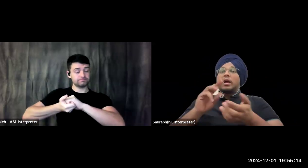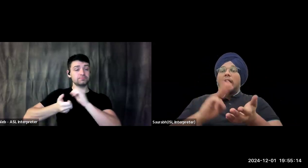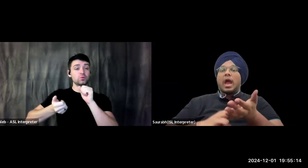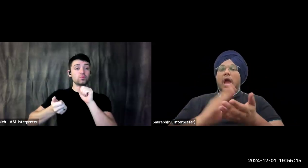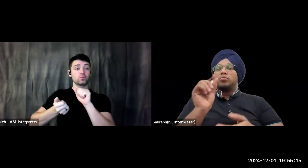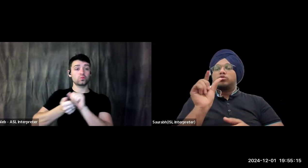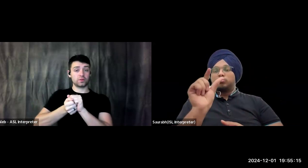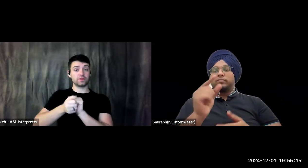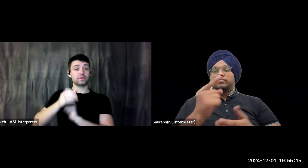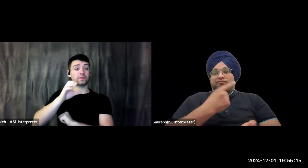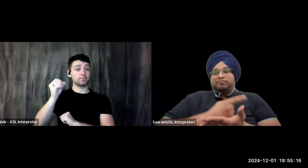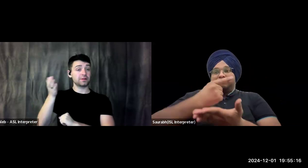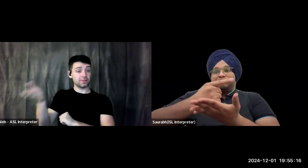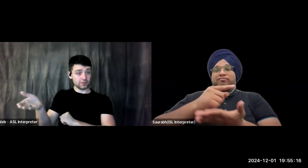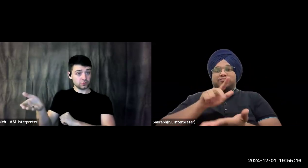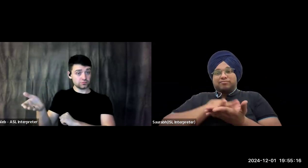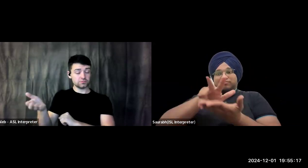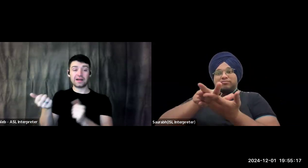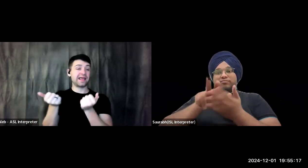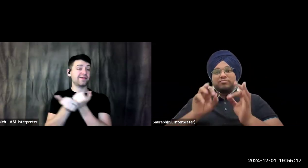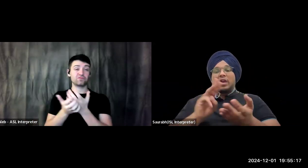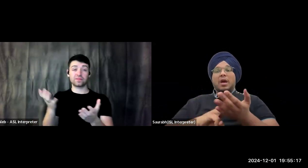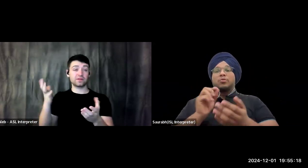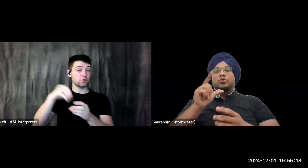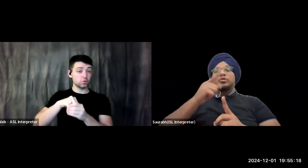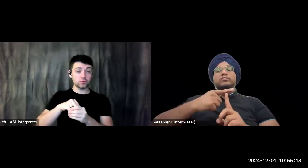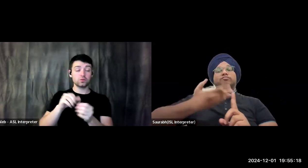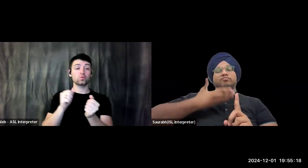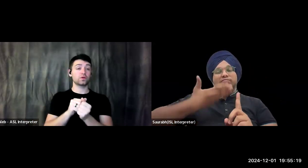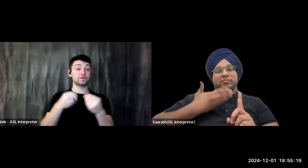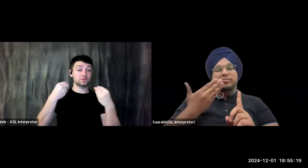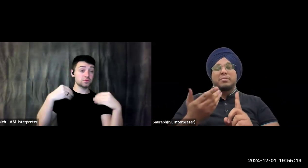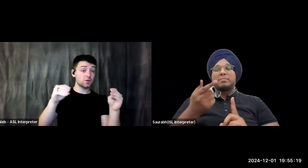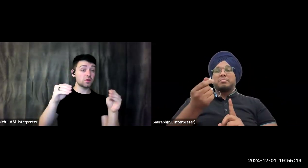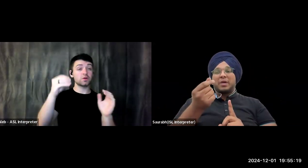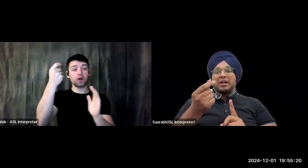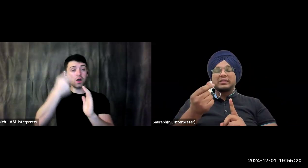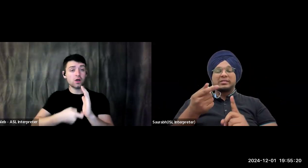And everything is mentioned in the MOU about the training and the cost of the product.